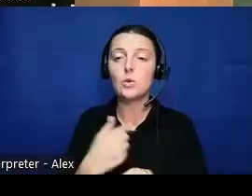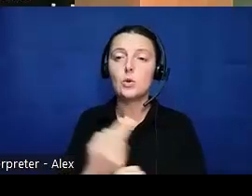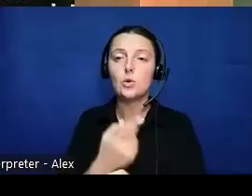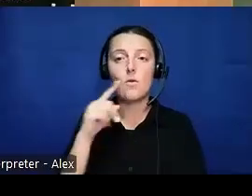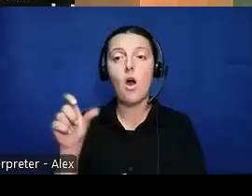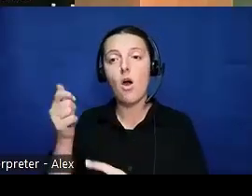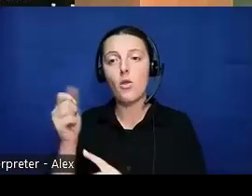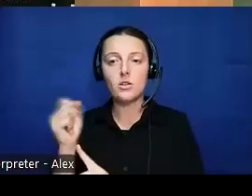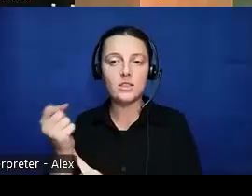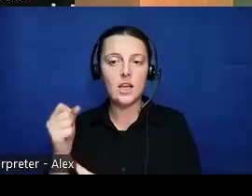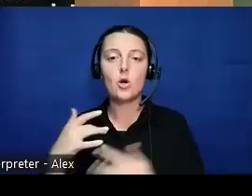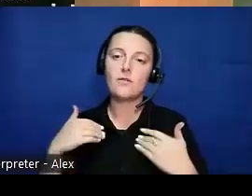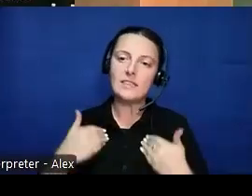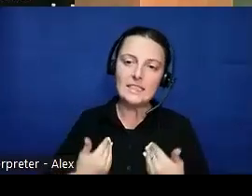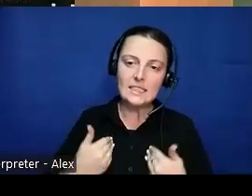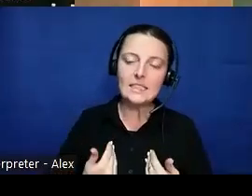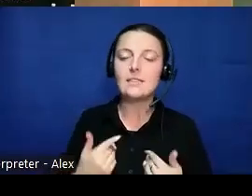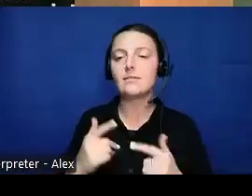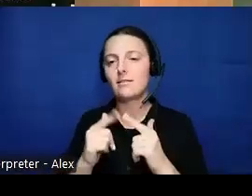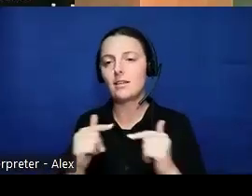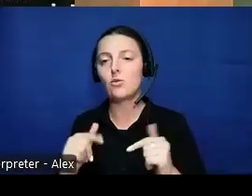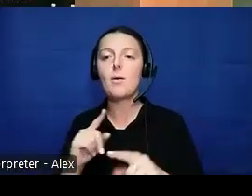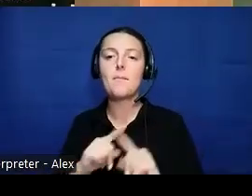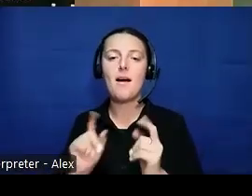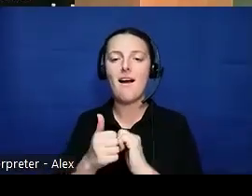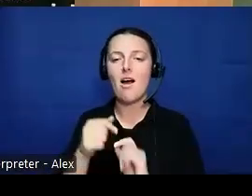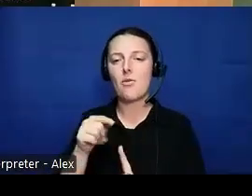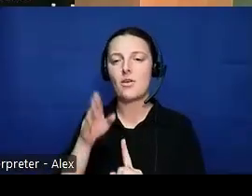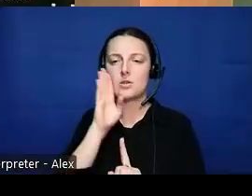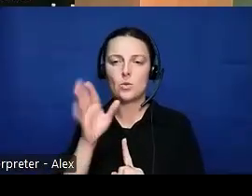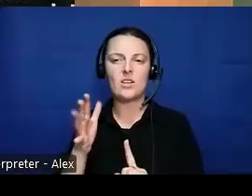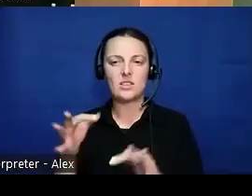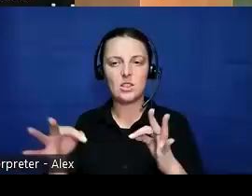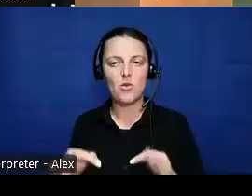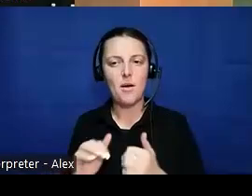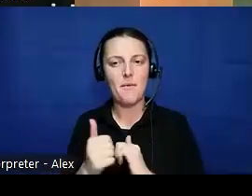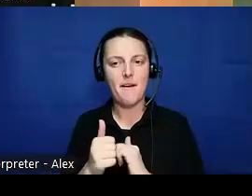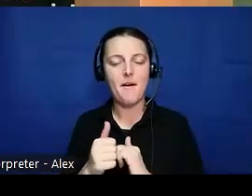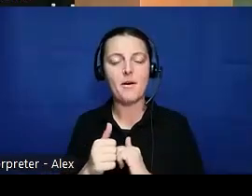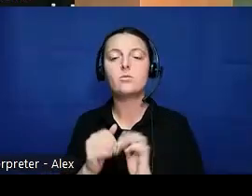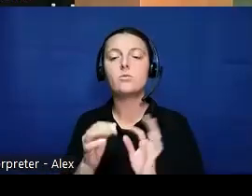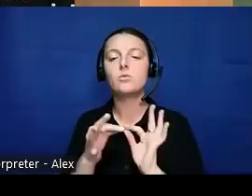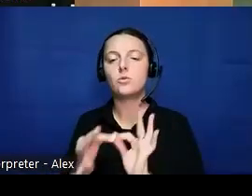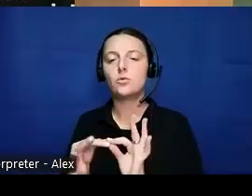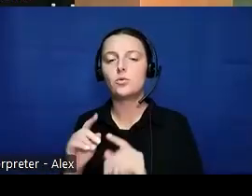etc. Um but the way that this is kind of being described now is in terms of the SSRI